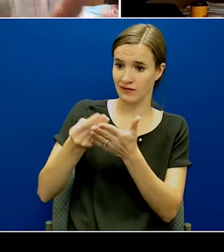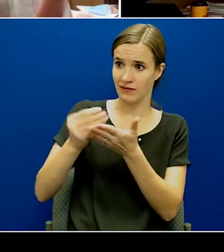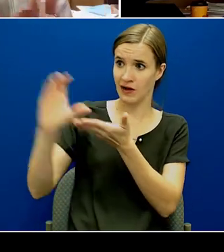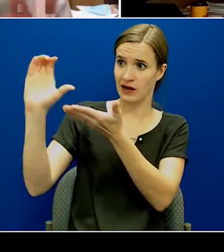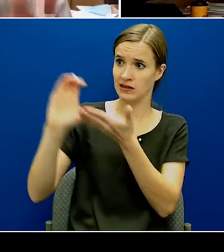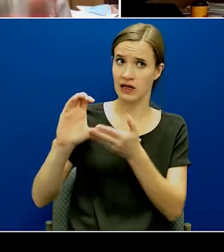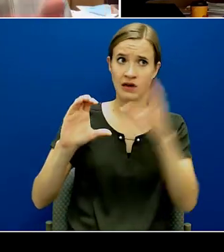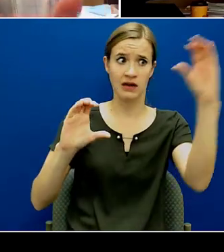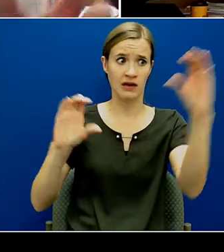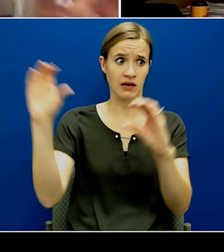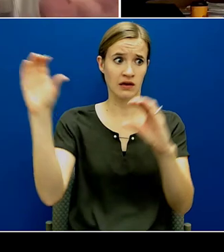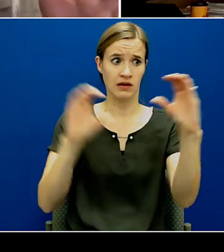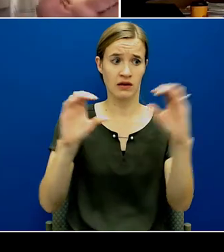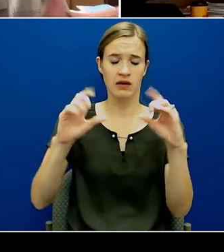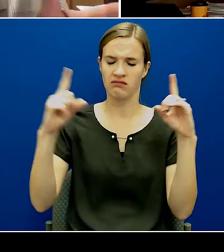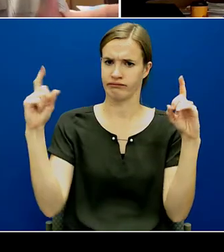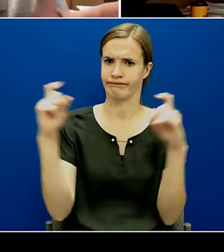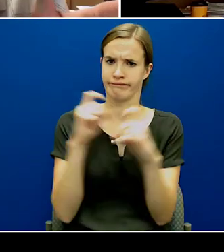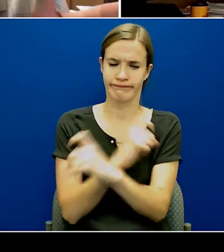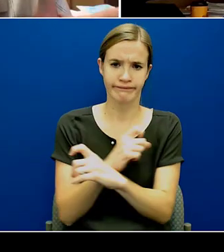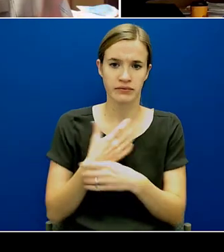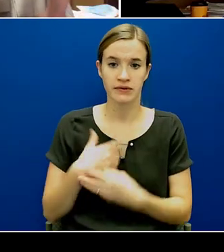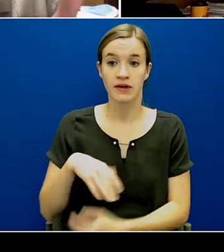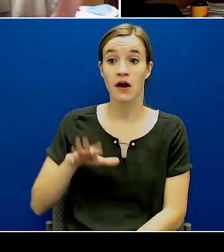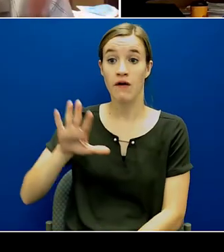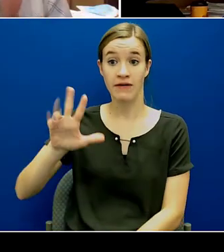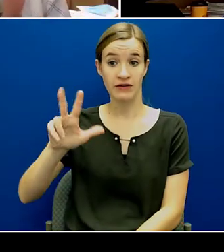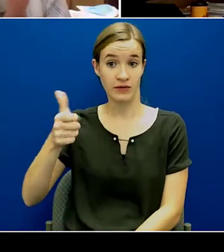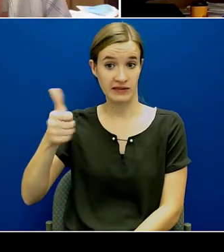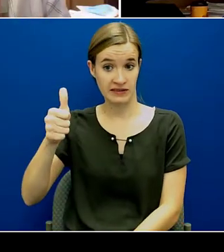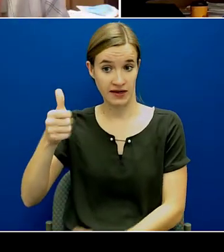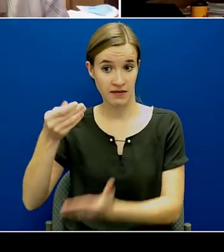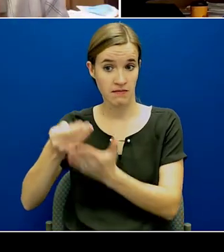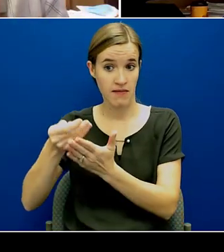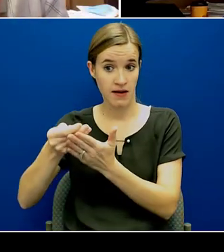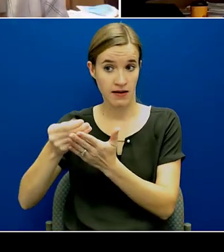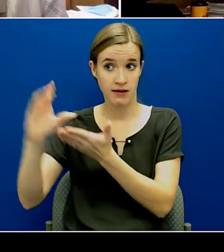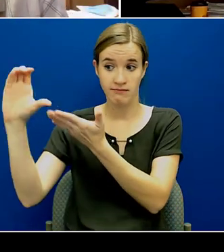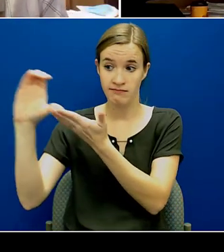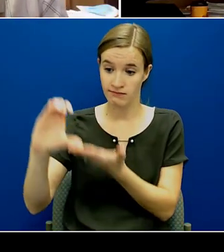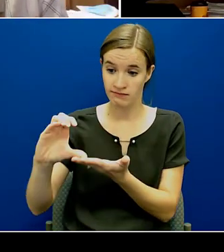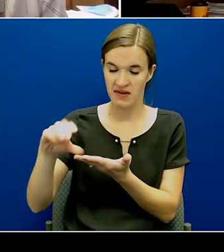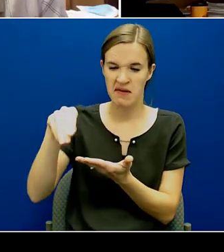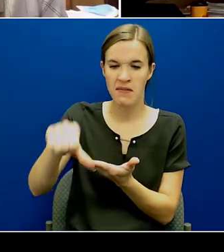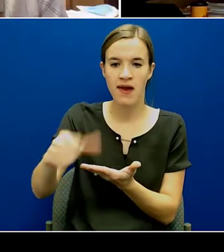specific carve out of a population. They, you used to have the general public funding as